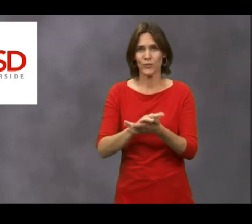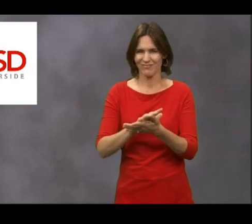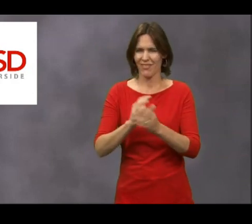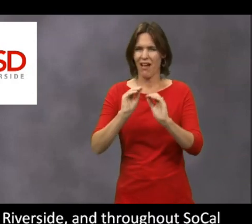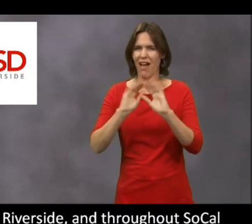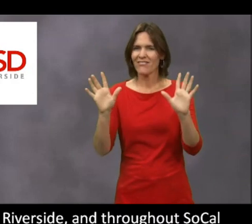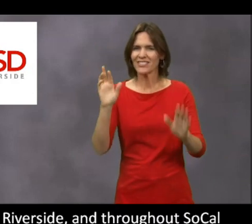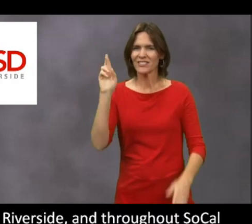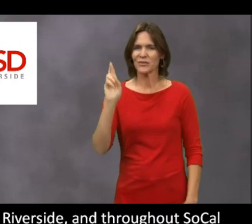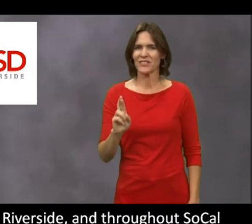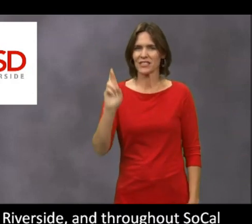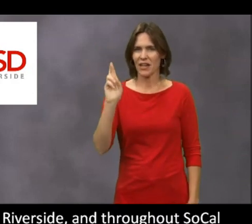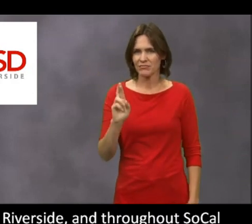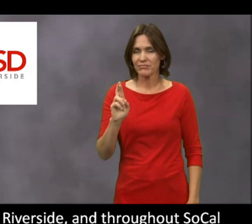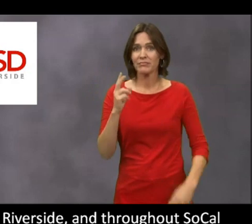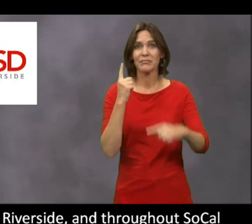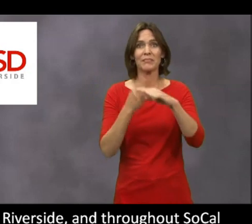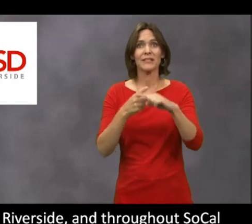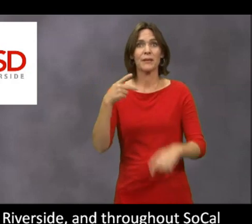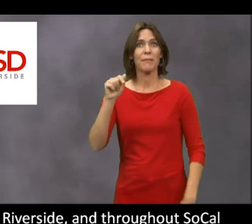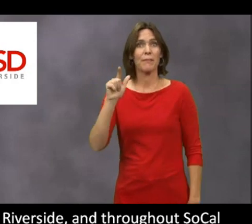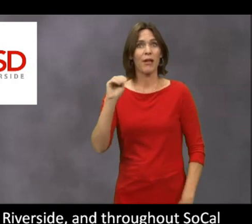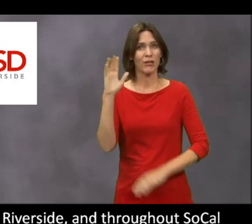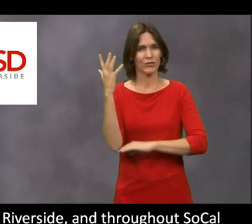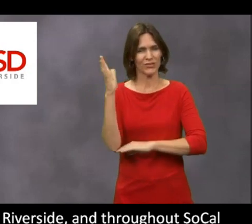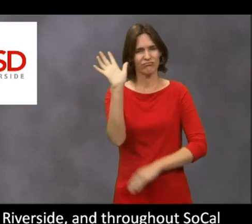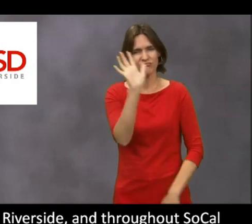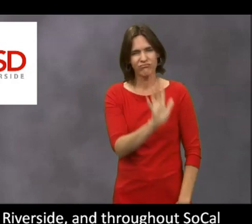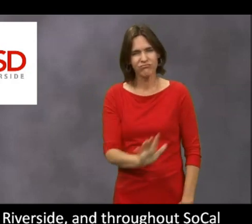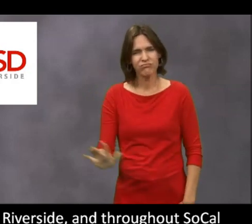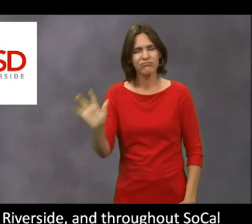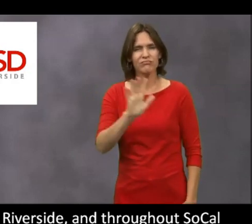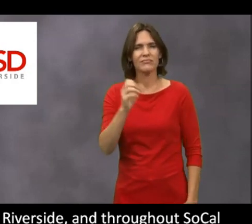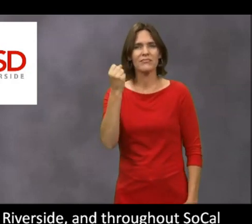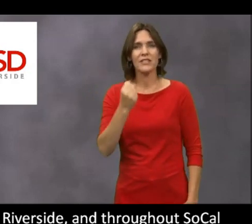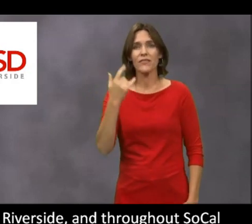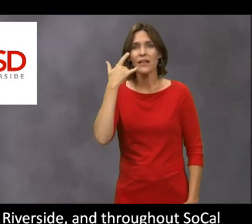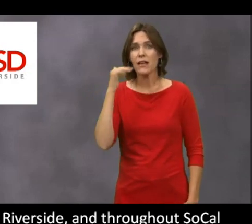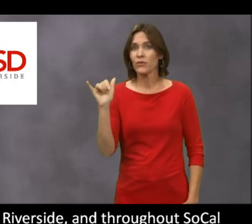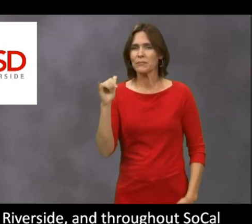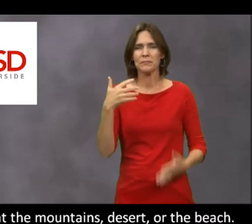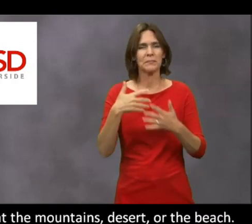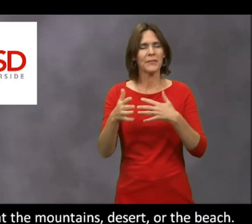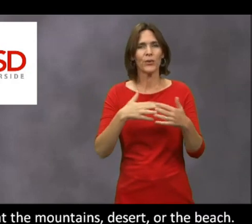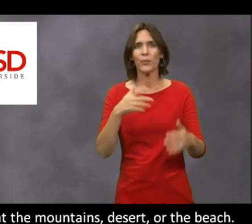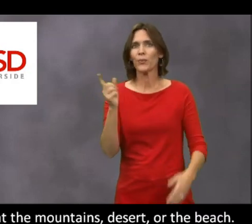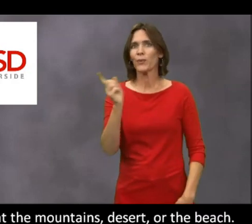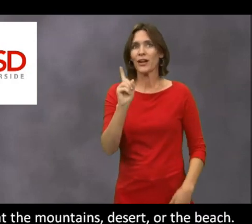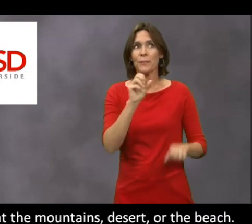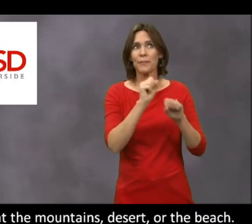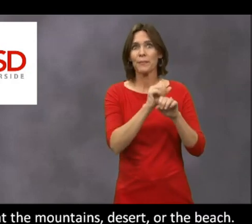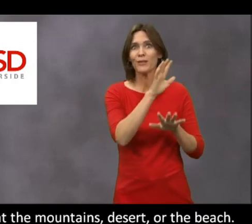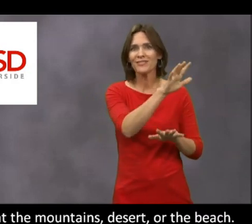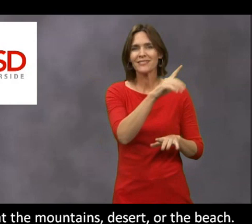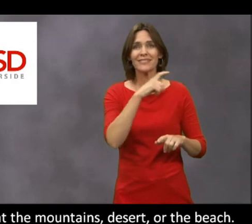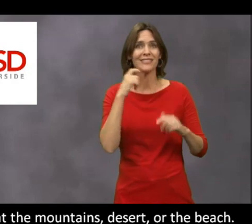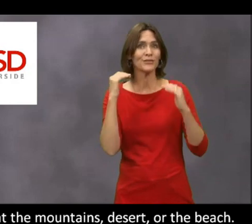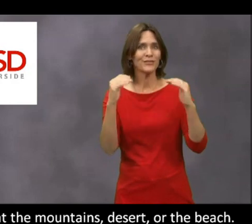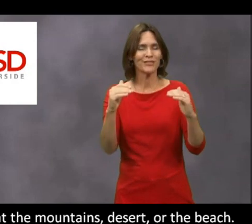Clearly Riverside, and throughout SoCal whether at the mountains, desert, or the beach.